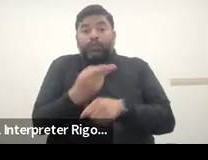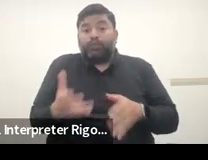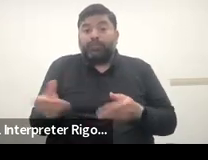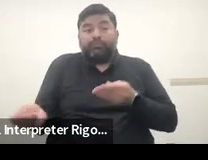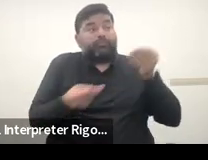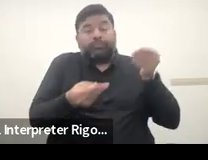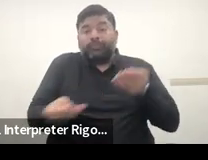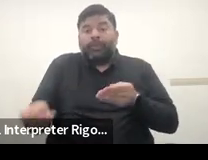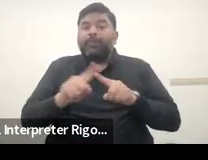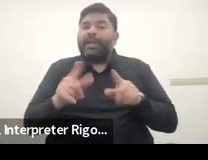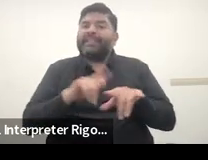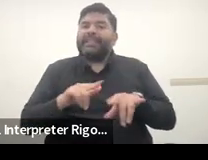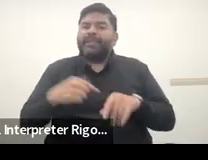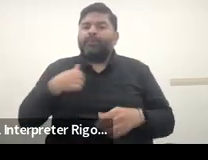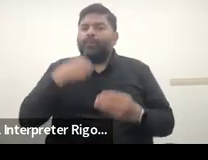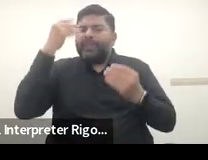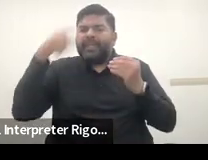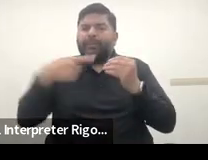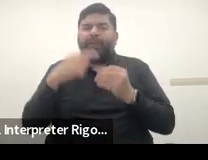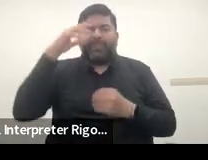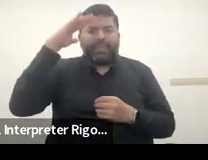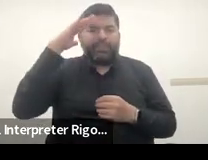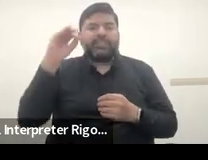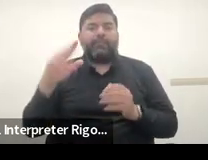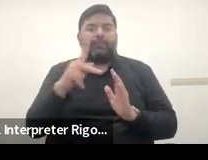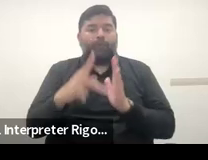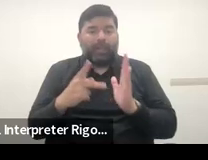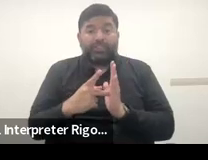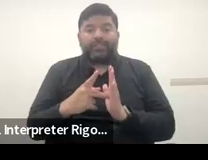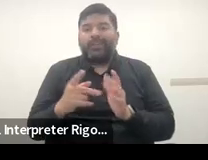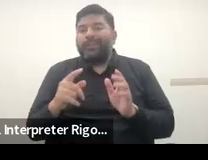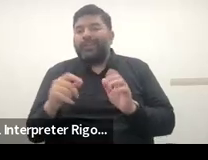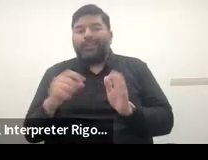think about theories of phonology for example the question of how many phones are there is